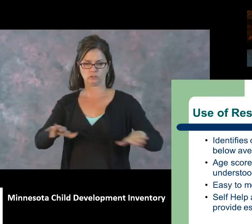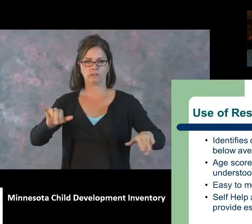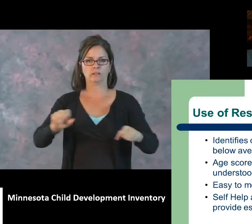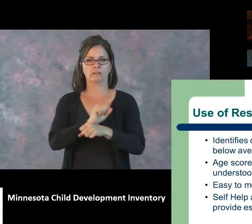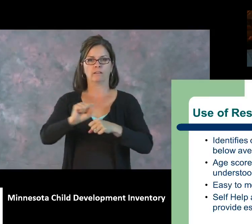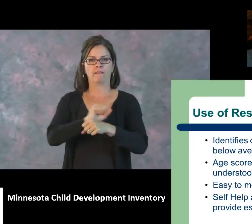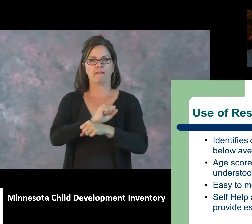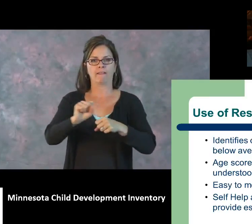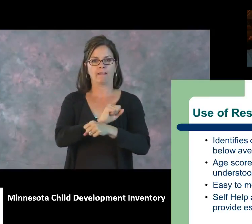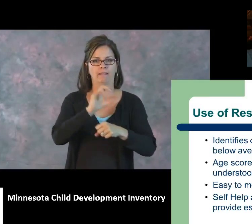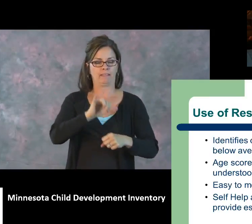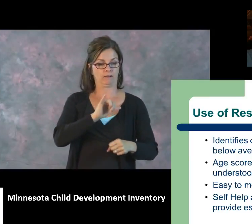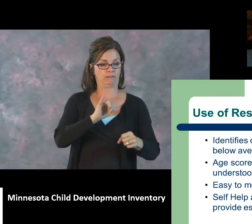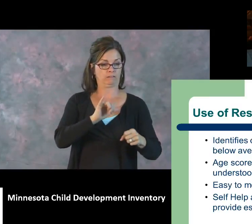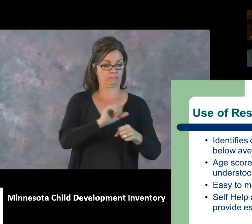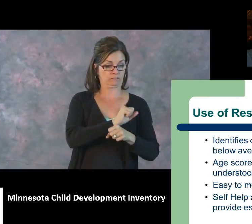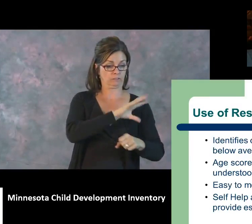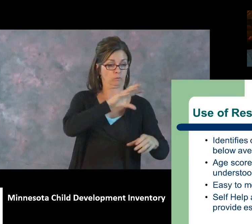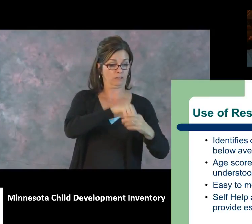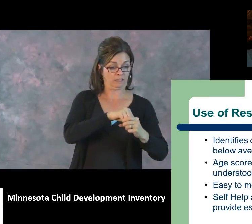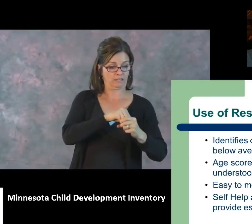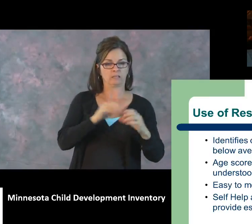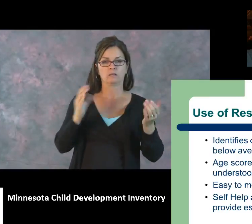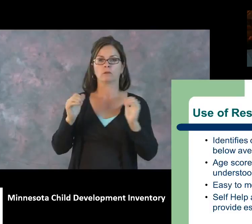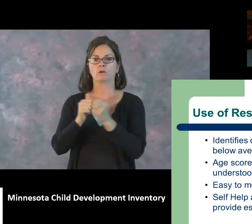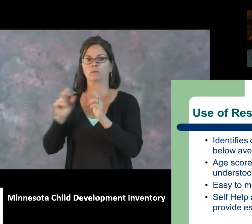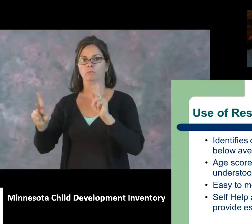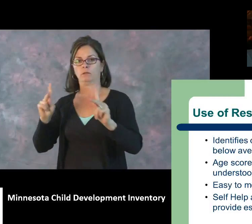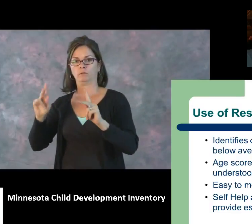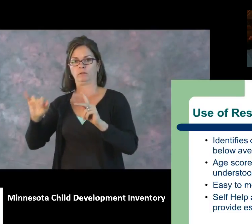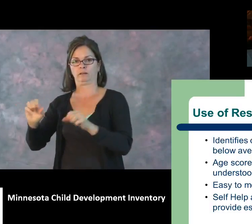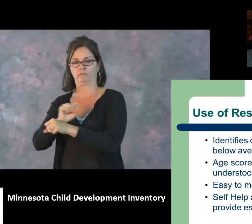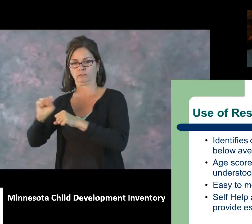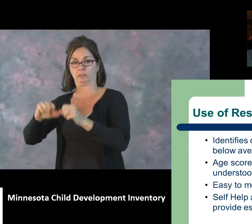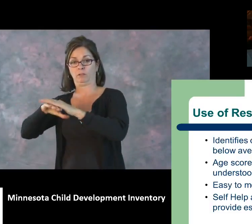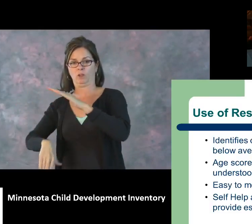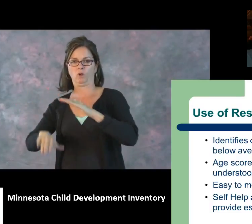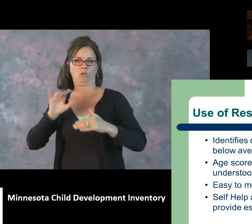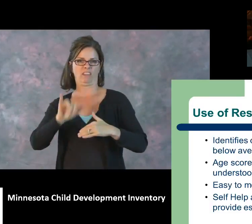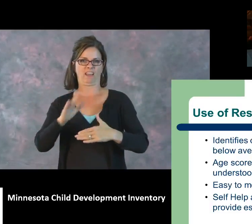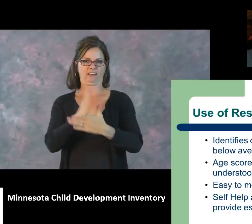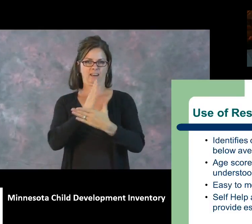those function below the average range. Because the assessment gives you age scores,